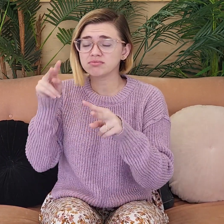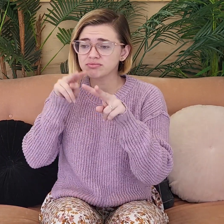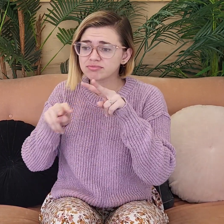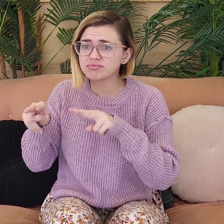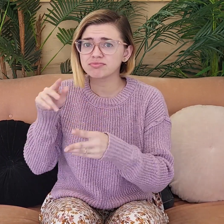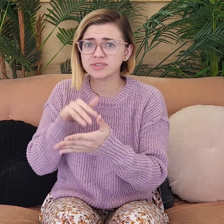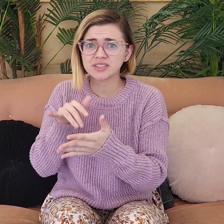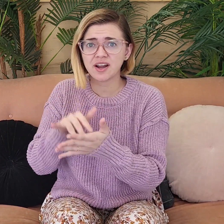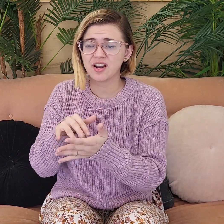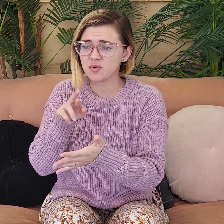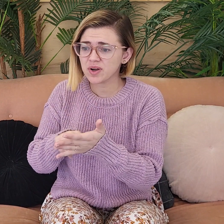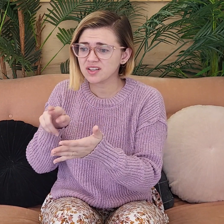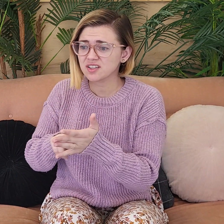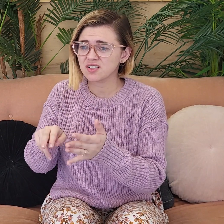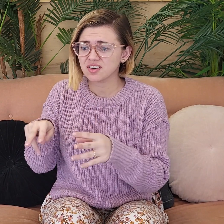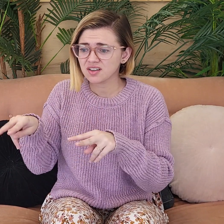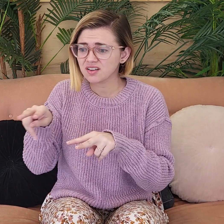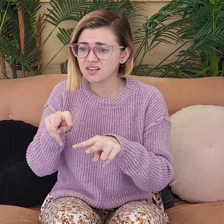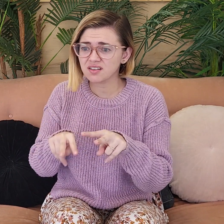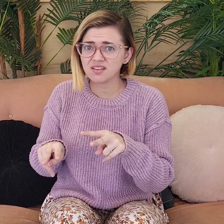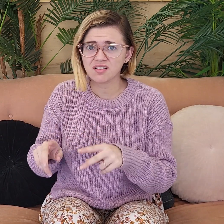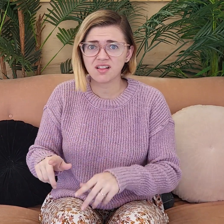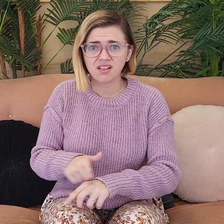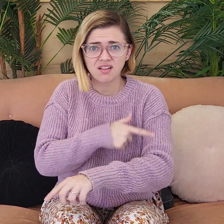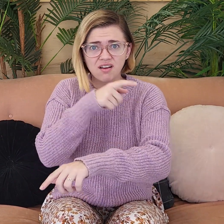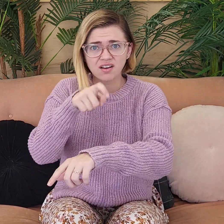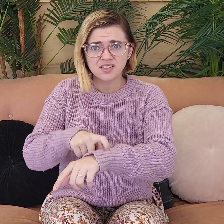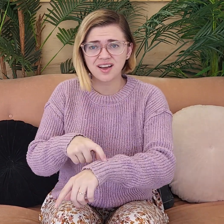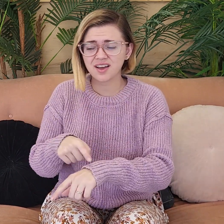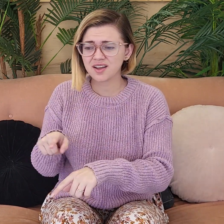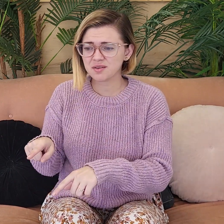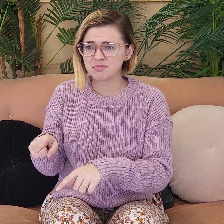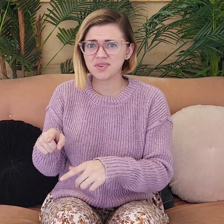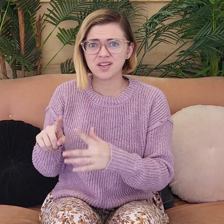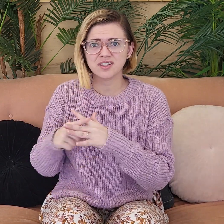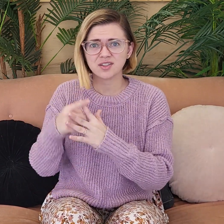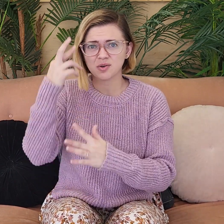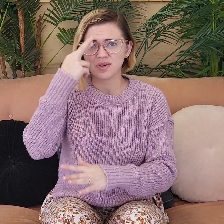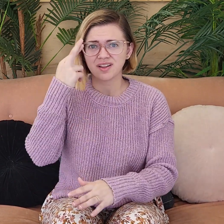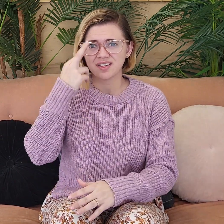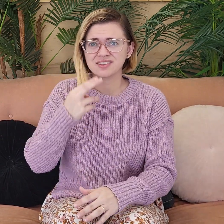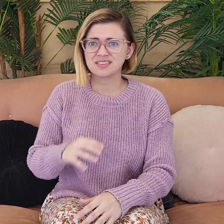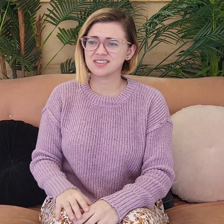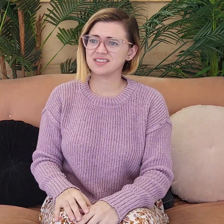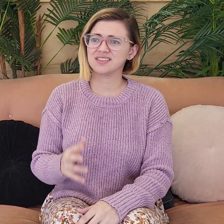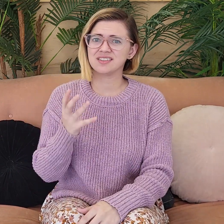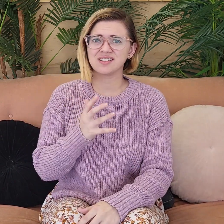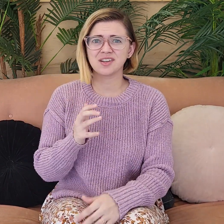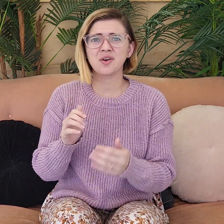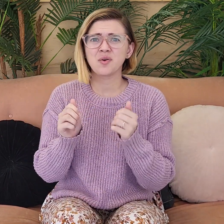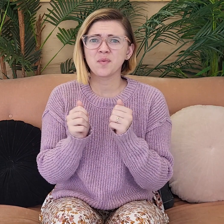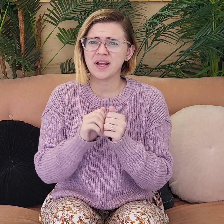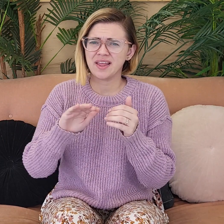And some have been looking into it and studying and researching it for a long time, and they've started to realize,